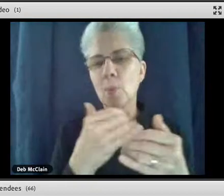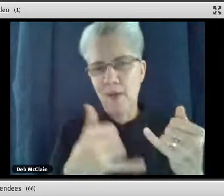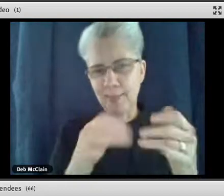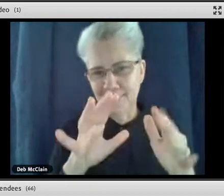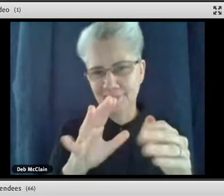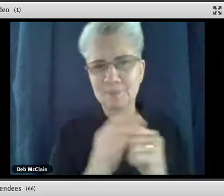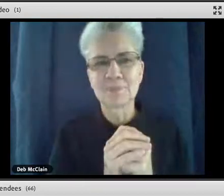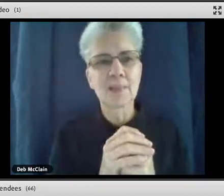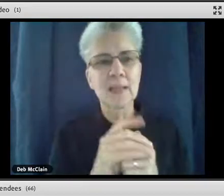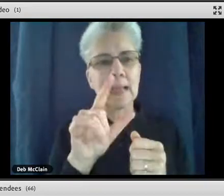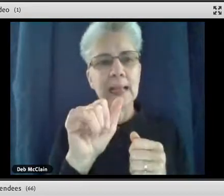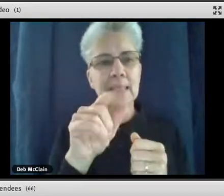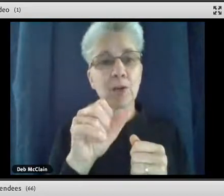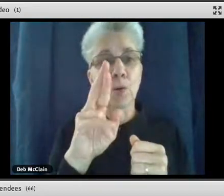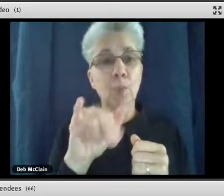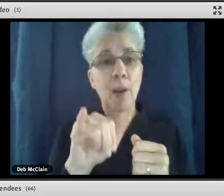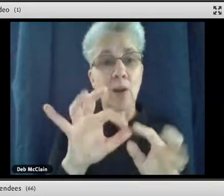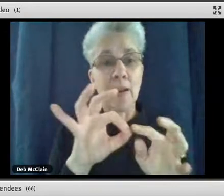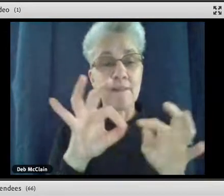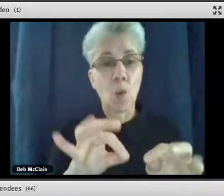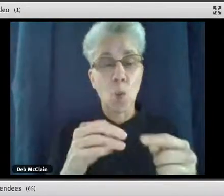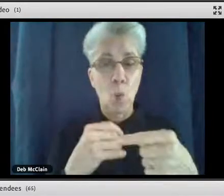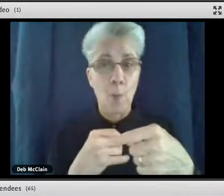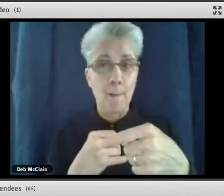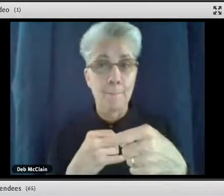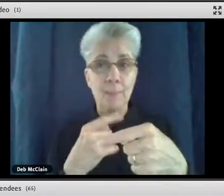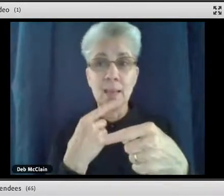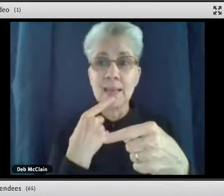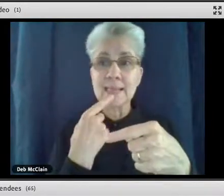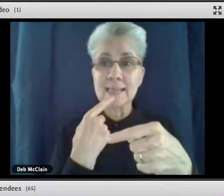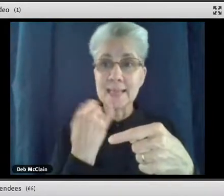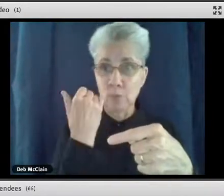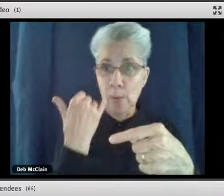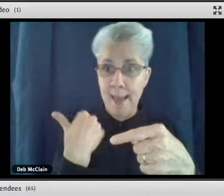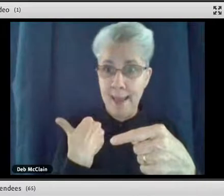Okay, finally -- not finally, but almost finally -- literary form.